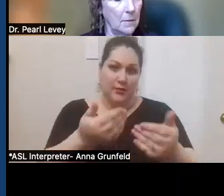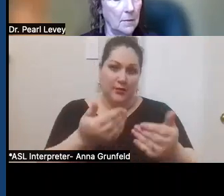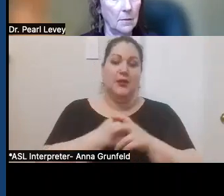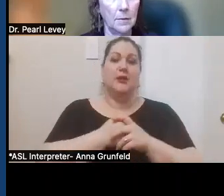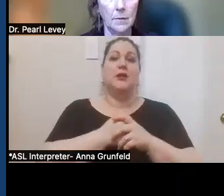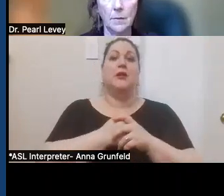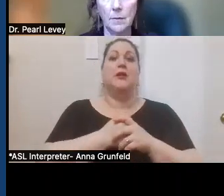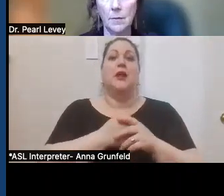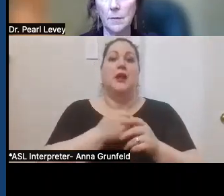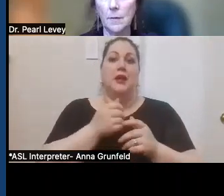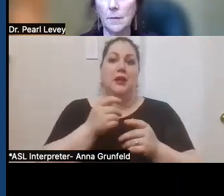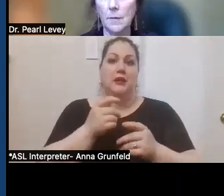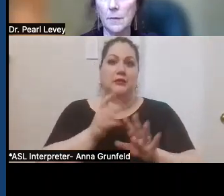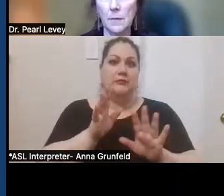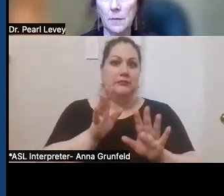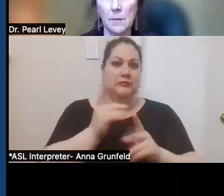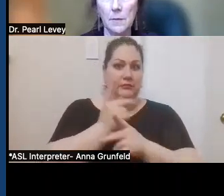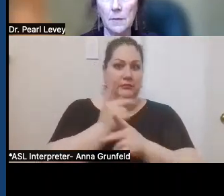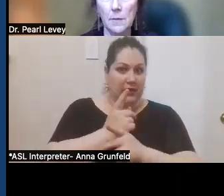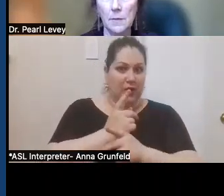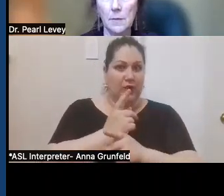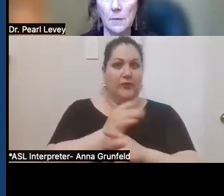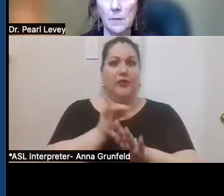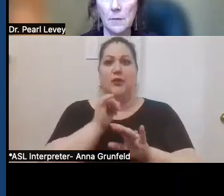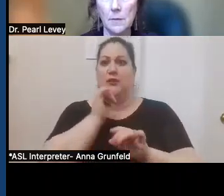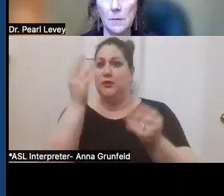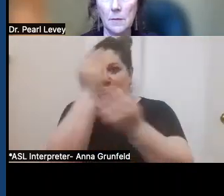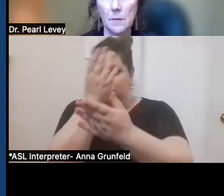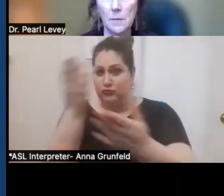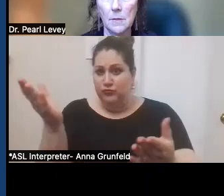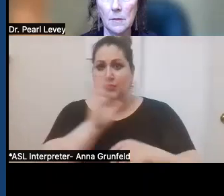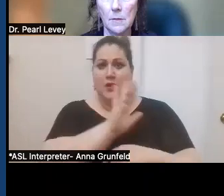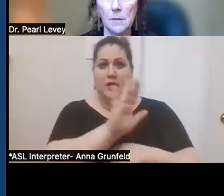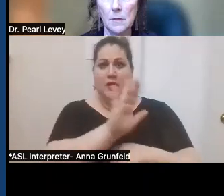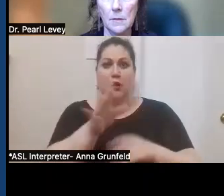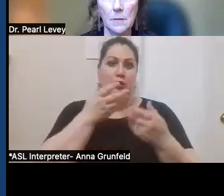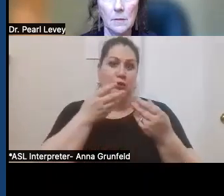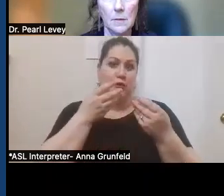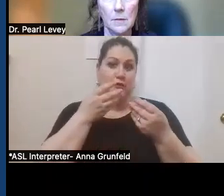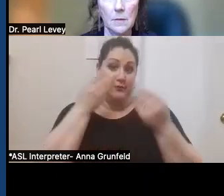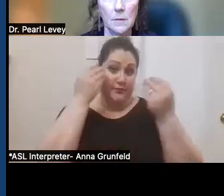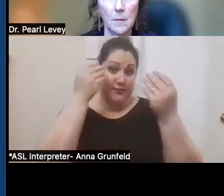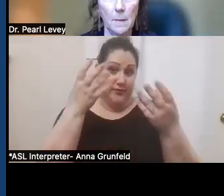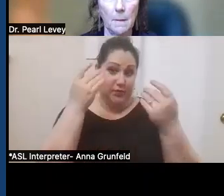information as a minimum without the student's awareness and consent. Next slide.